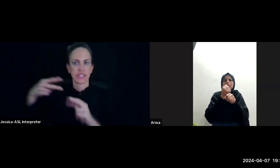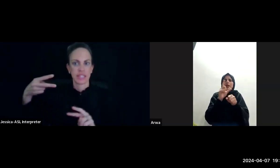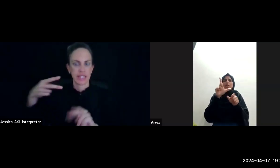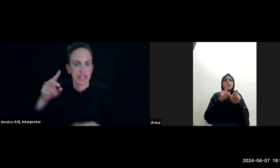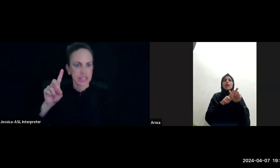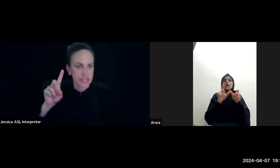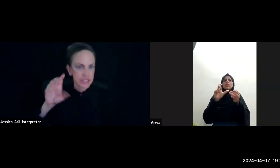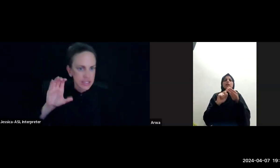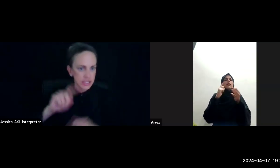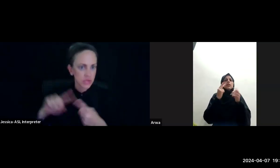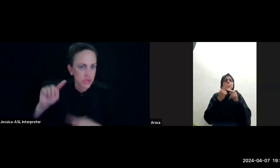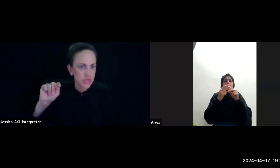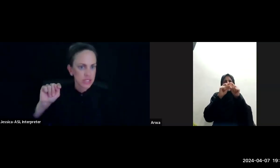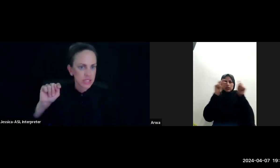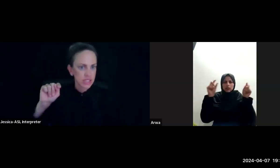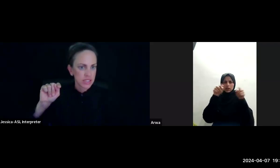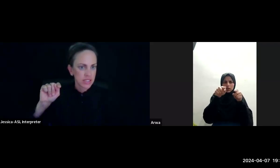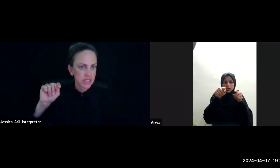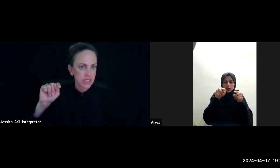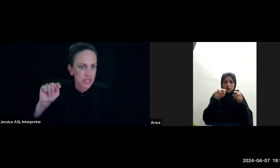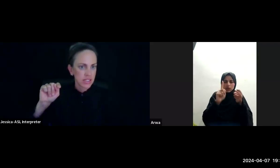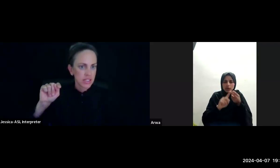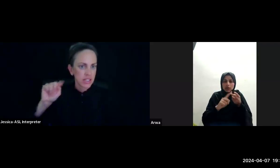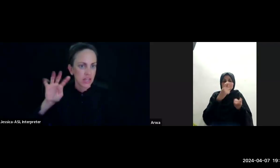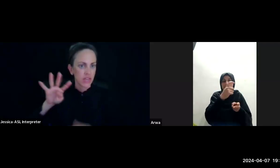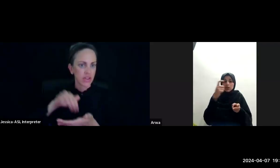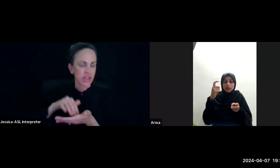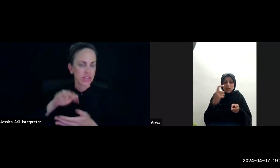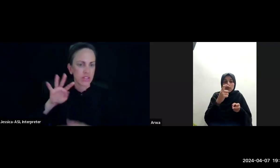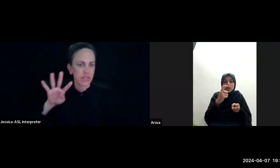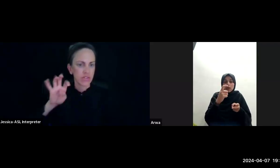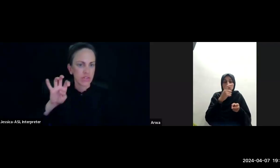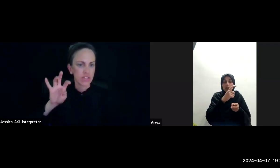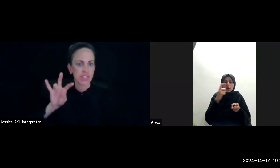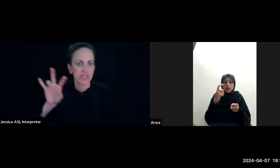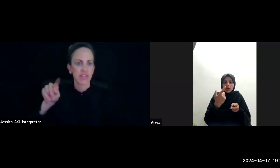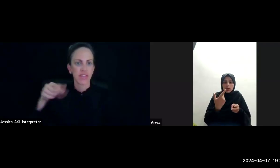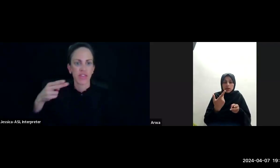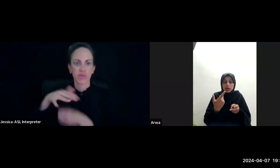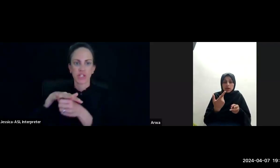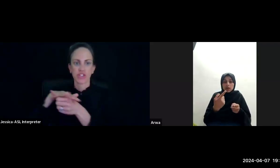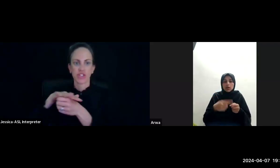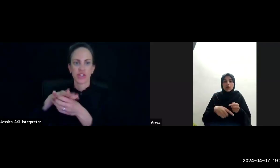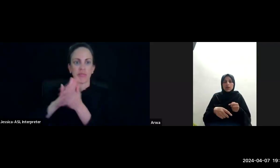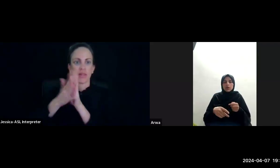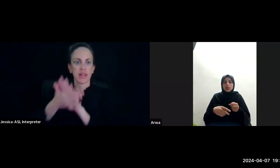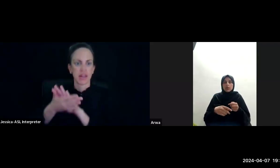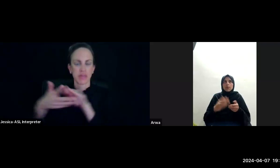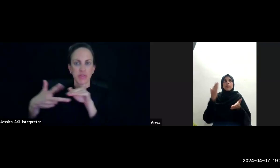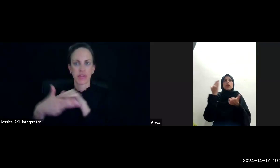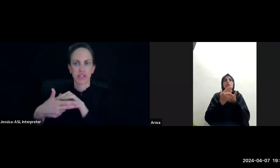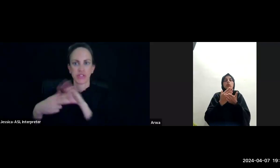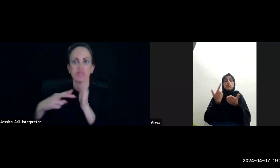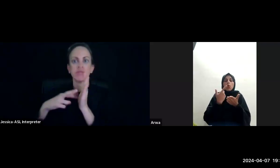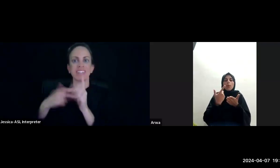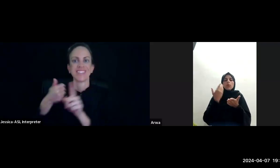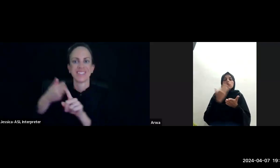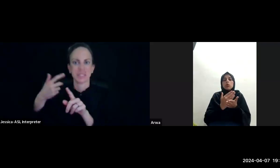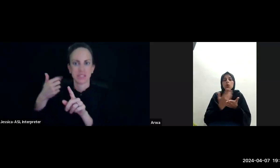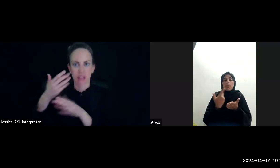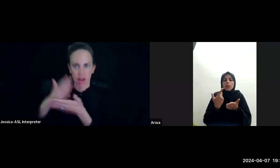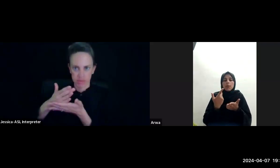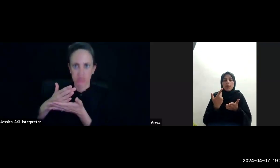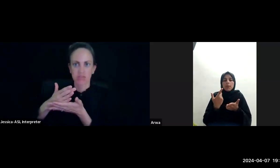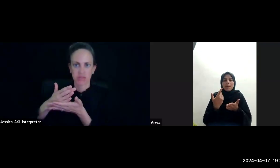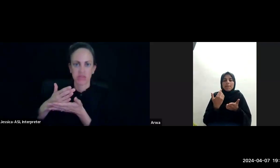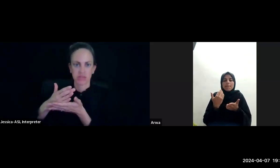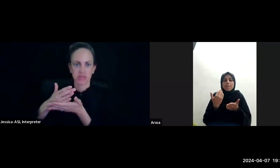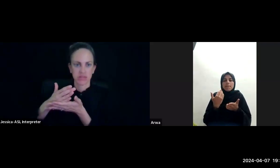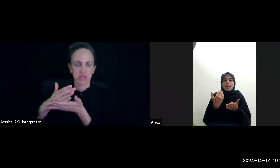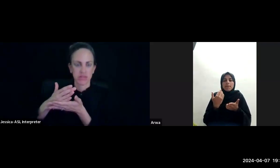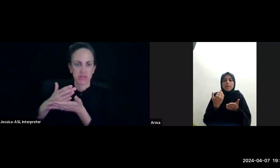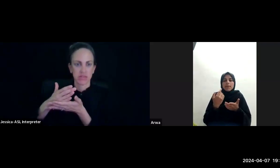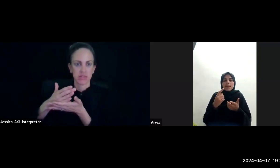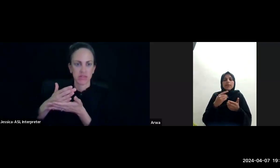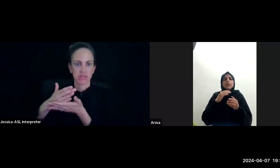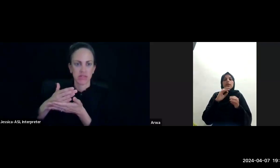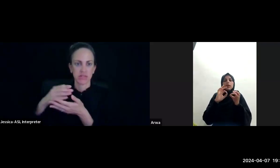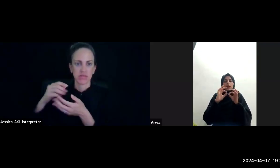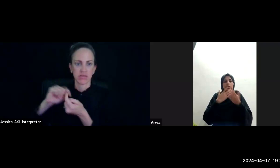in the 4,777 region, became a termination which means it stopped you know translating amino acid.